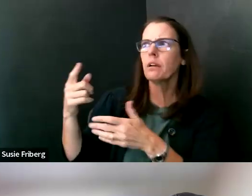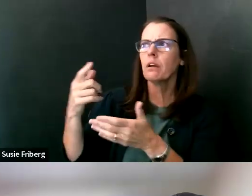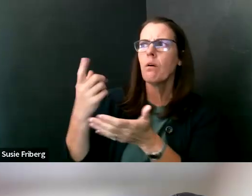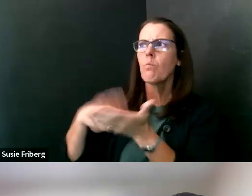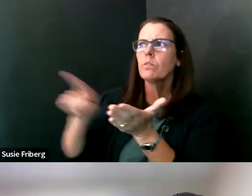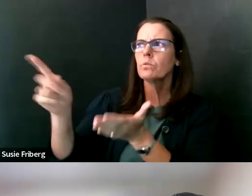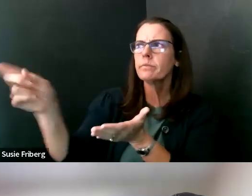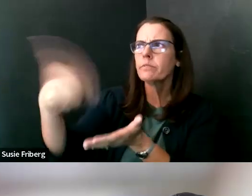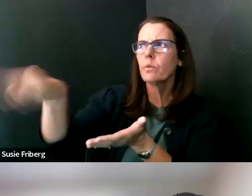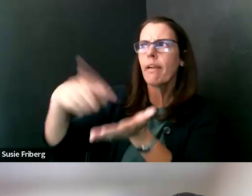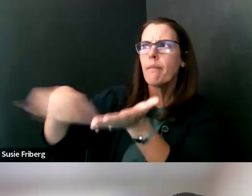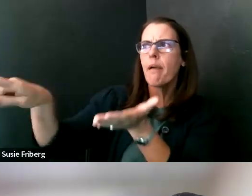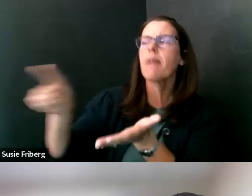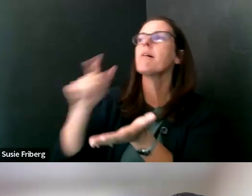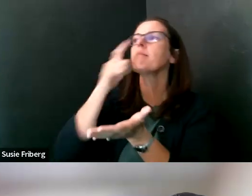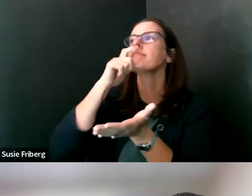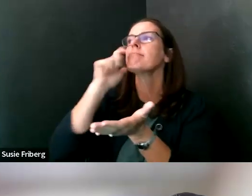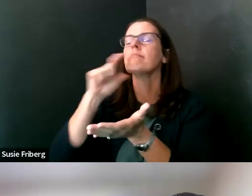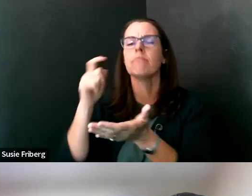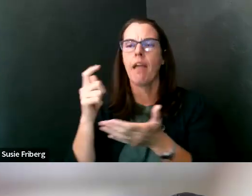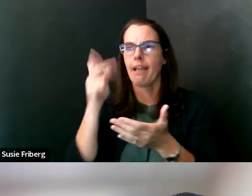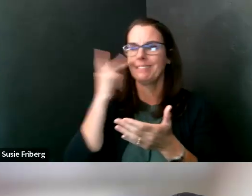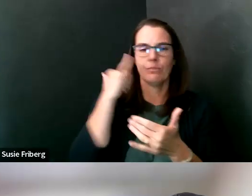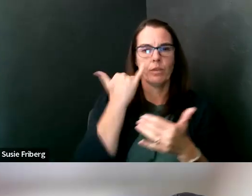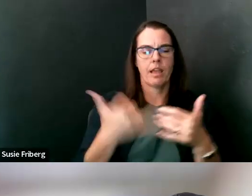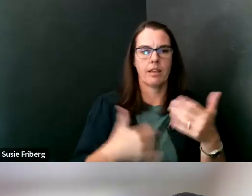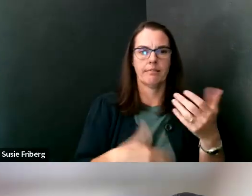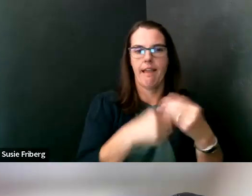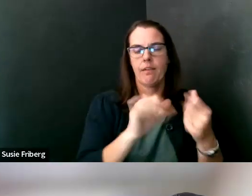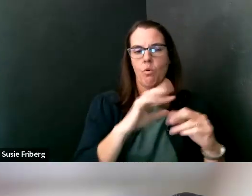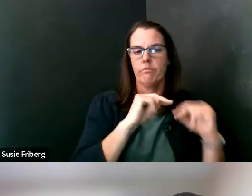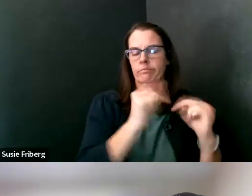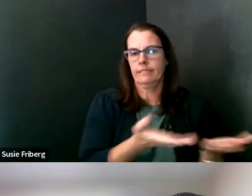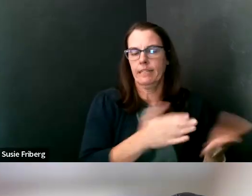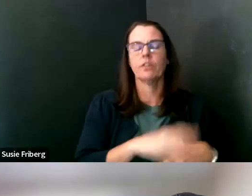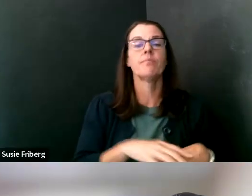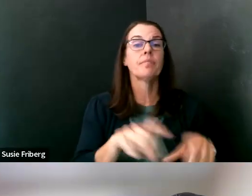really to make the negotiations as as robust as possible uh and put the federal government on the